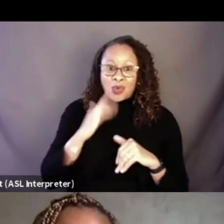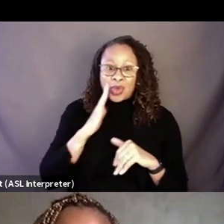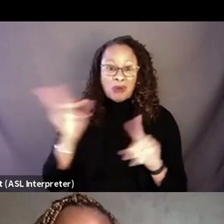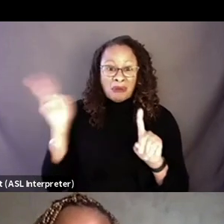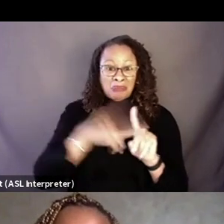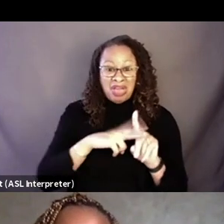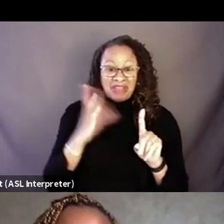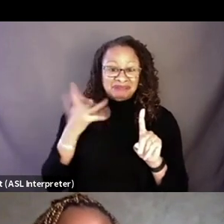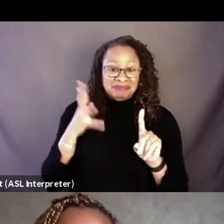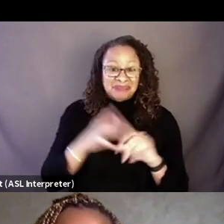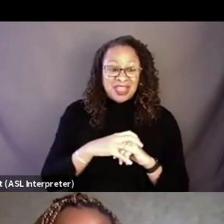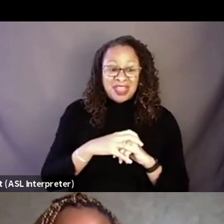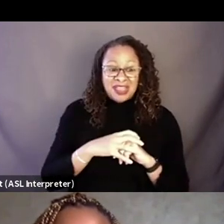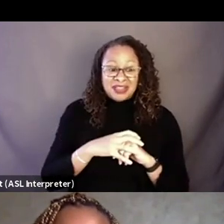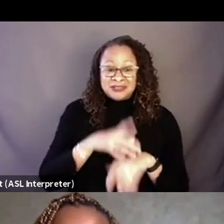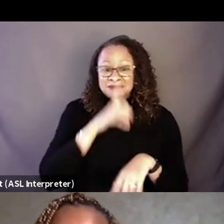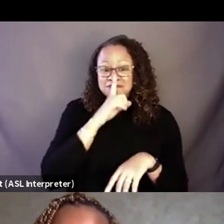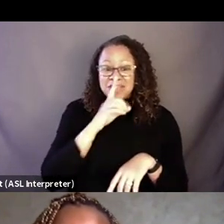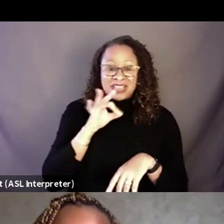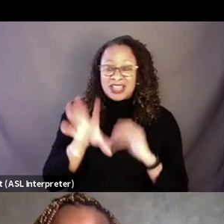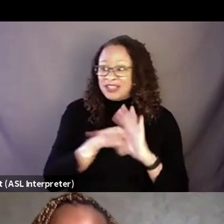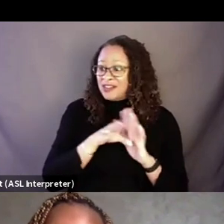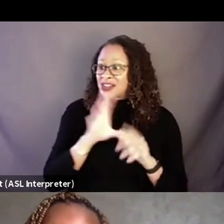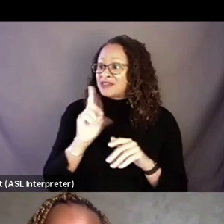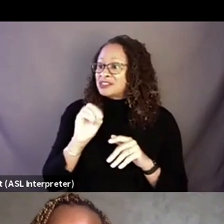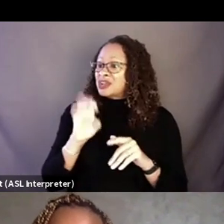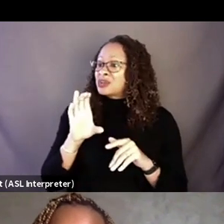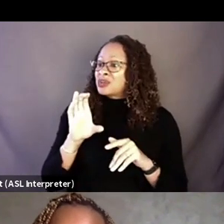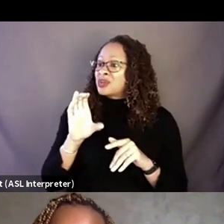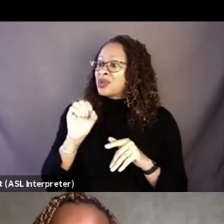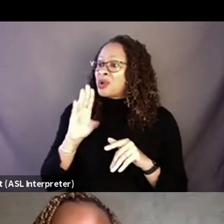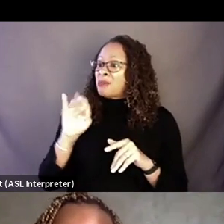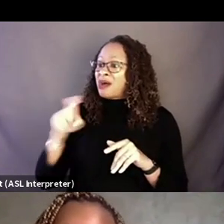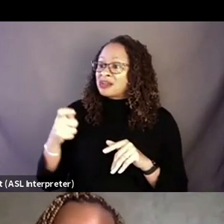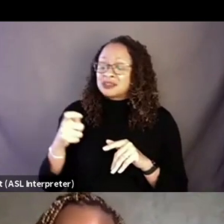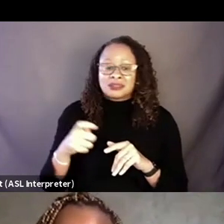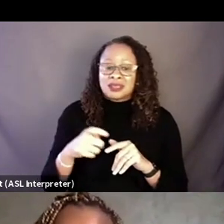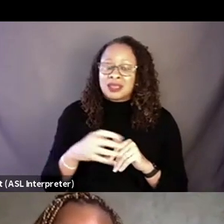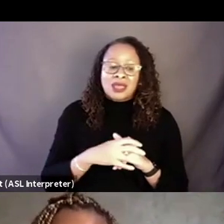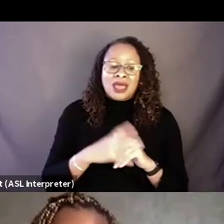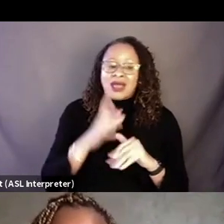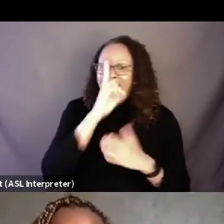And Judy Kibinge founder of Docubox just encouraged us. She said, "Just be honest, live your truth.